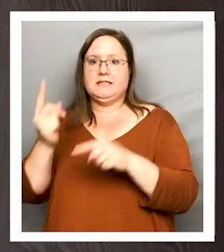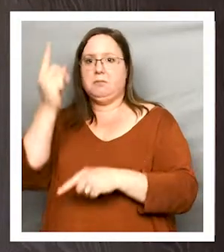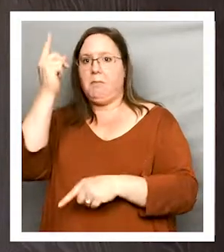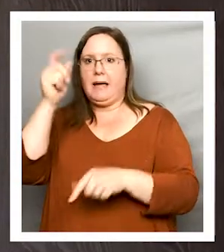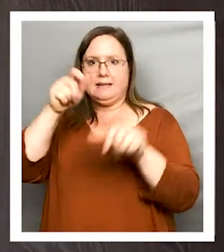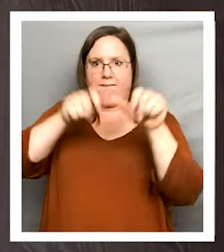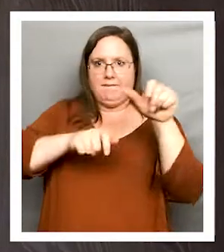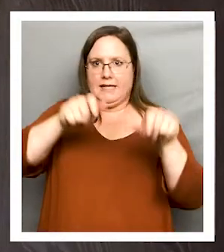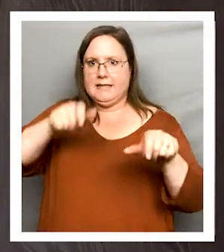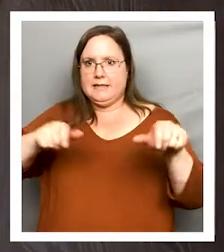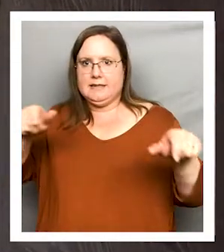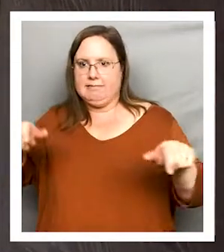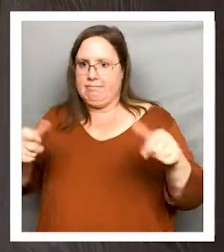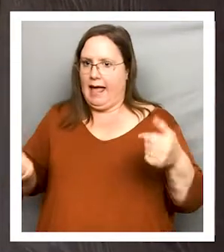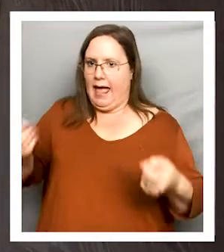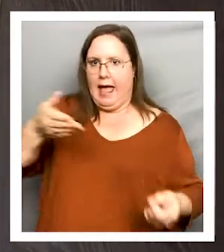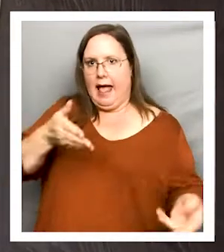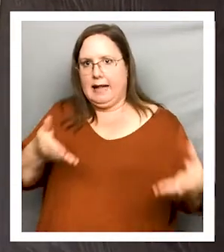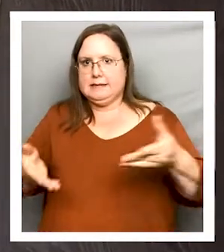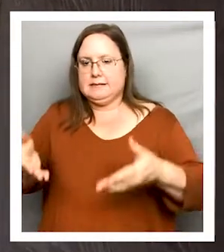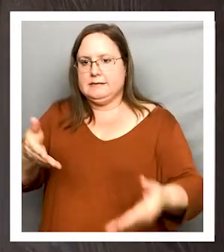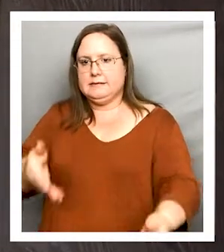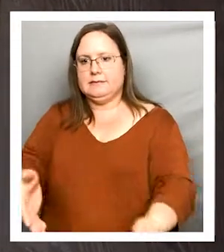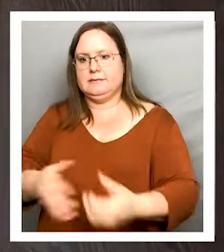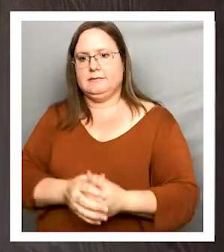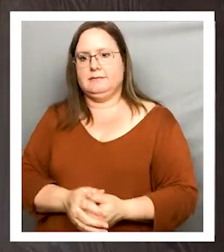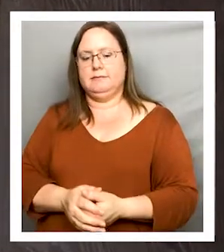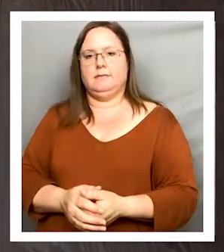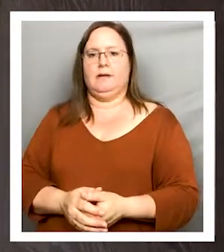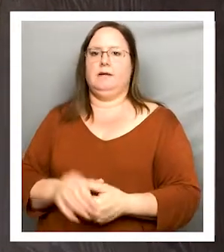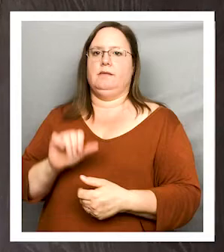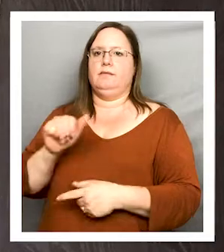of moon rocks or frozen grapes and pop them all out and put them in a